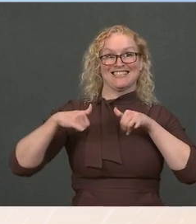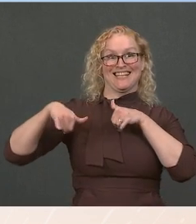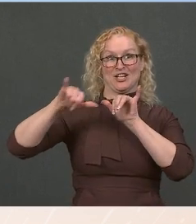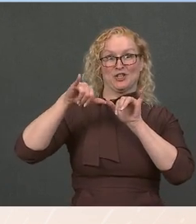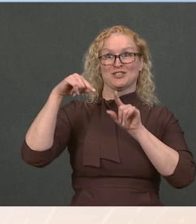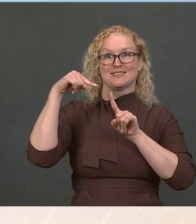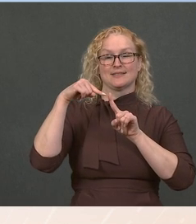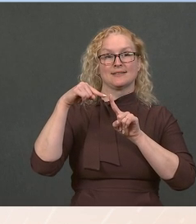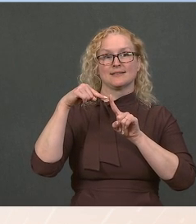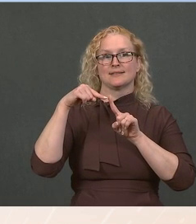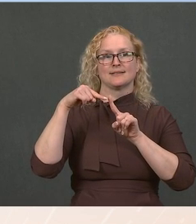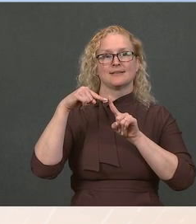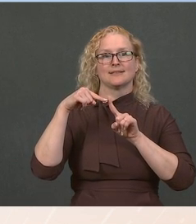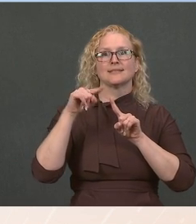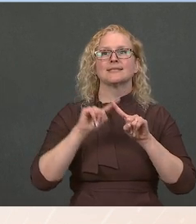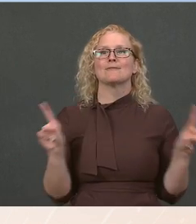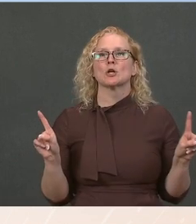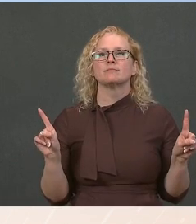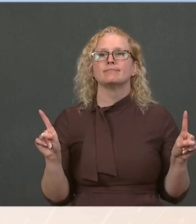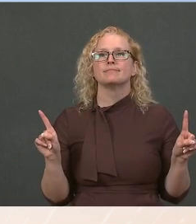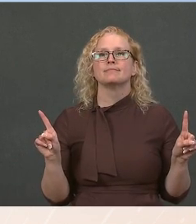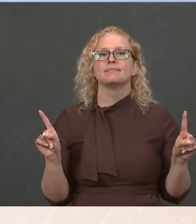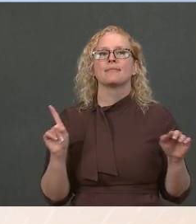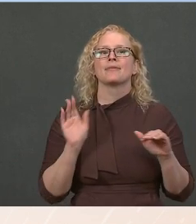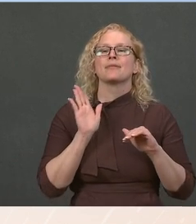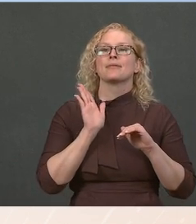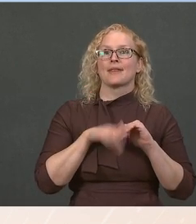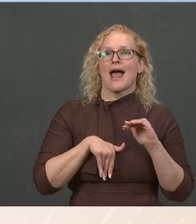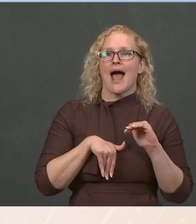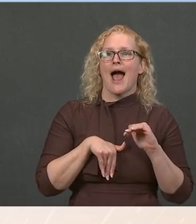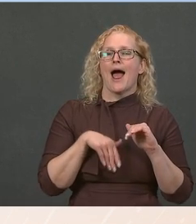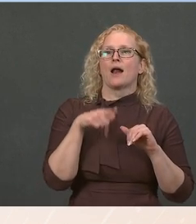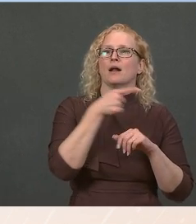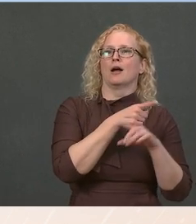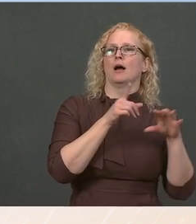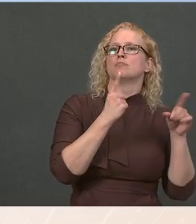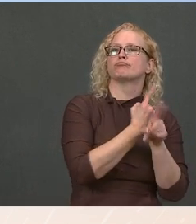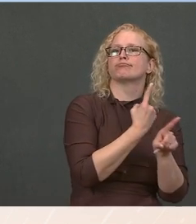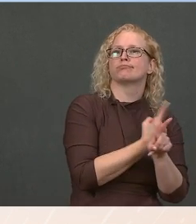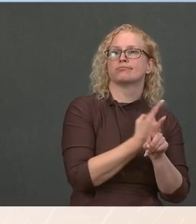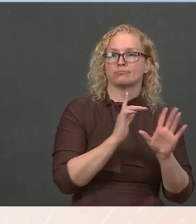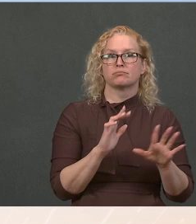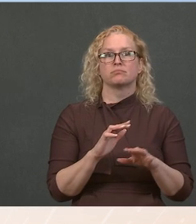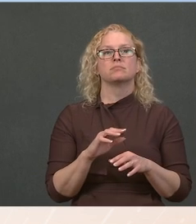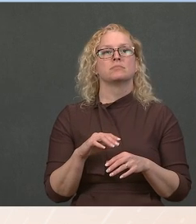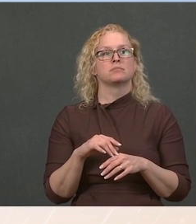to either comply with weekly testing or to be vaccinated. And second, as outlined, the Department of Labor